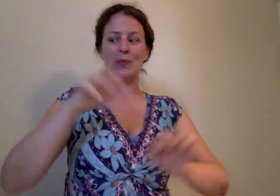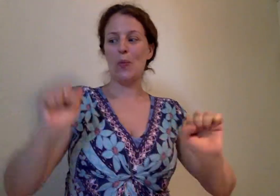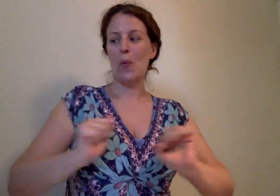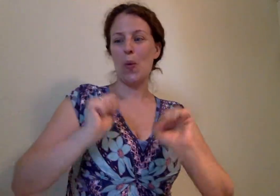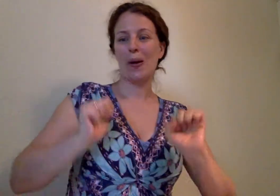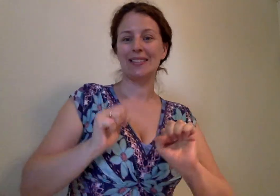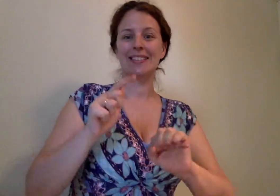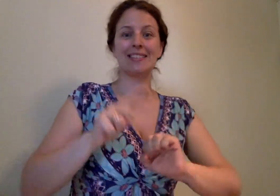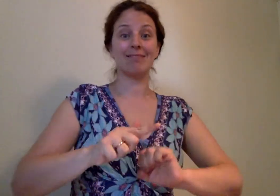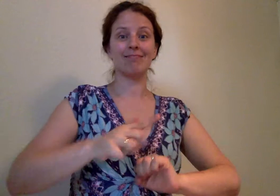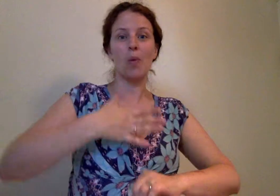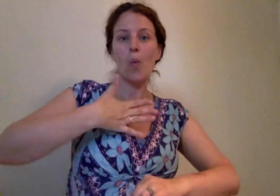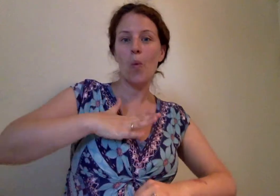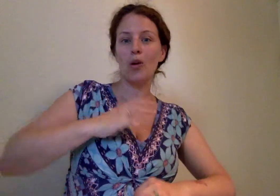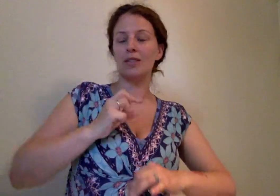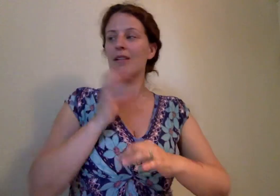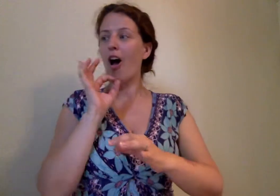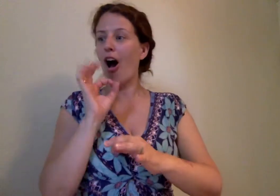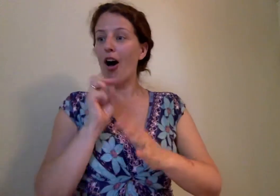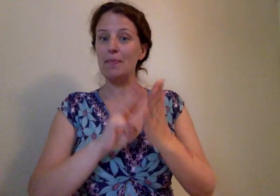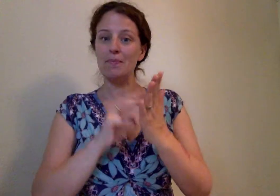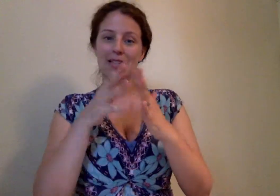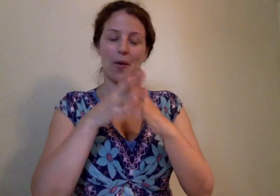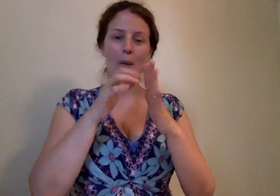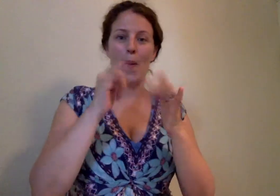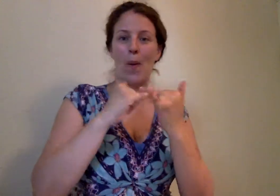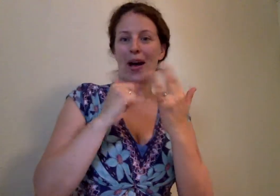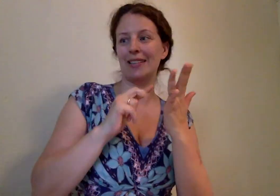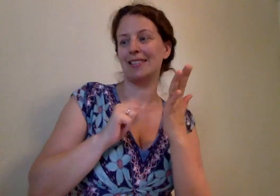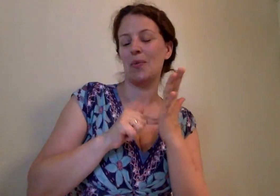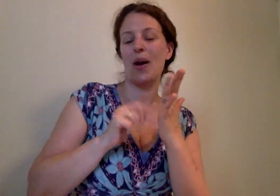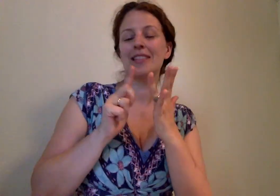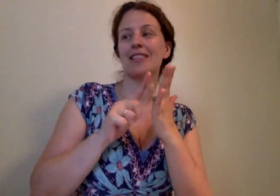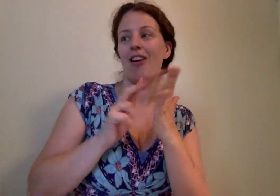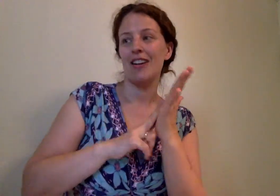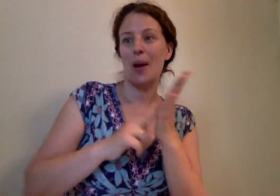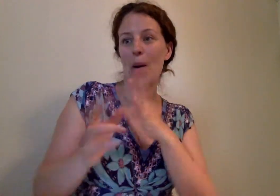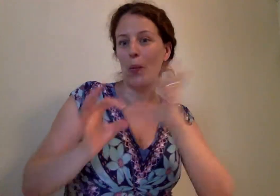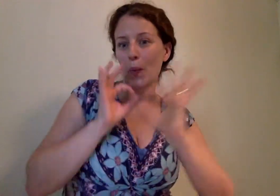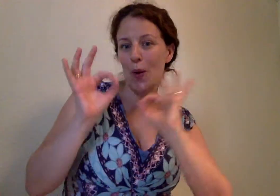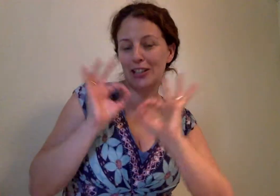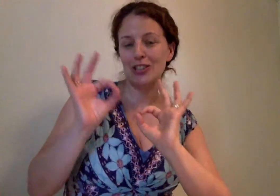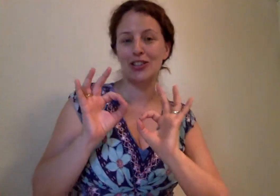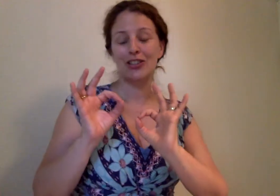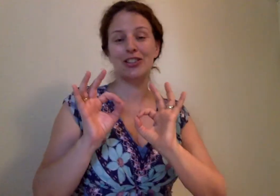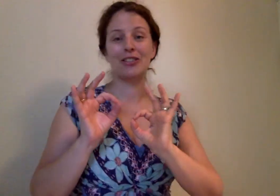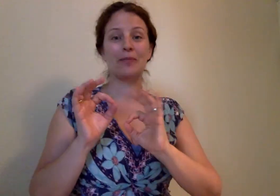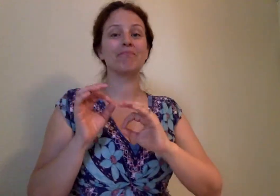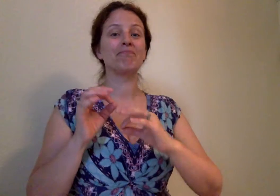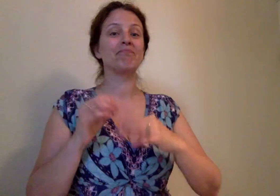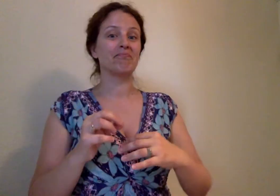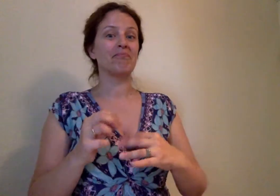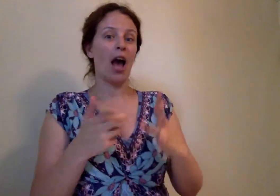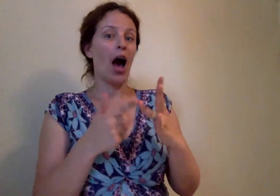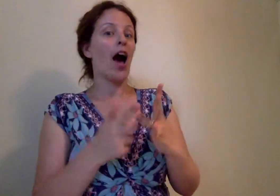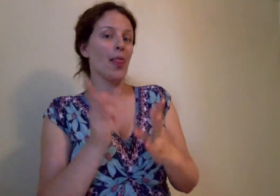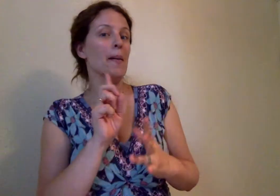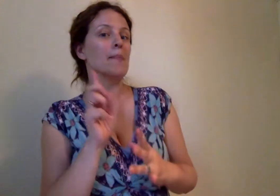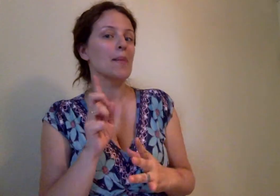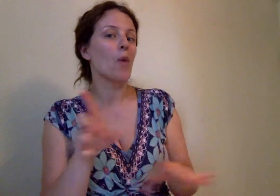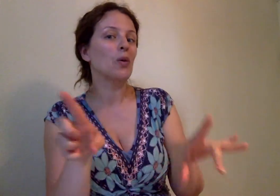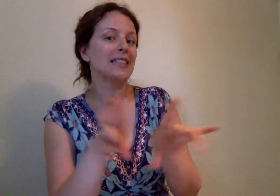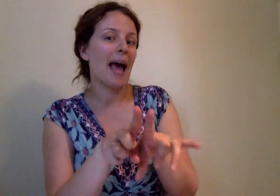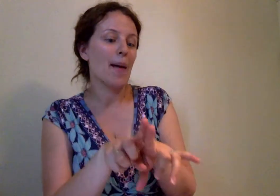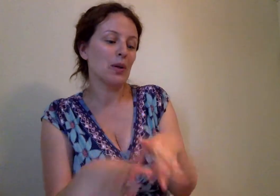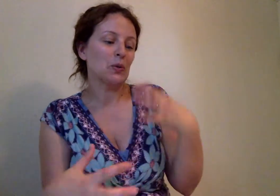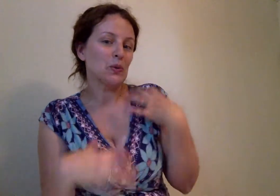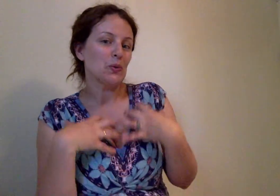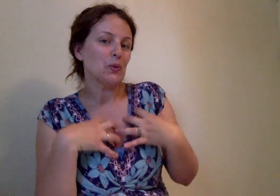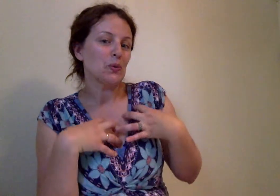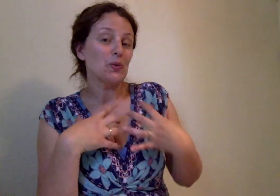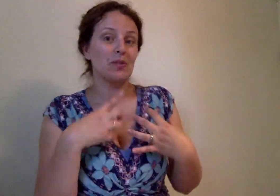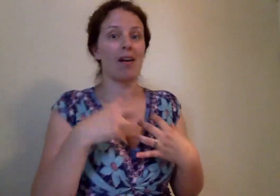She was waiting to ask mr Weston questions, other people were interested as well.